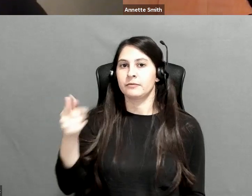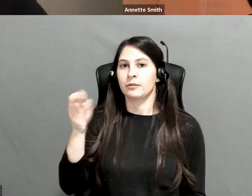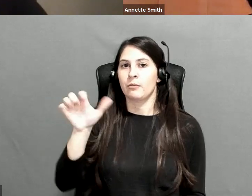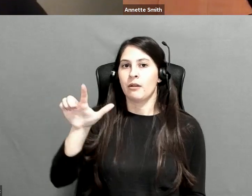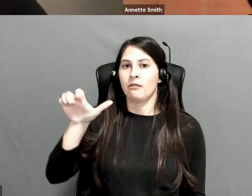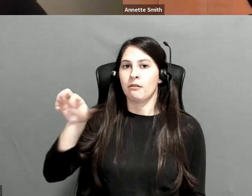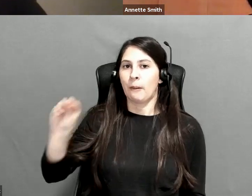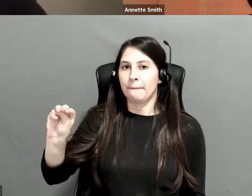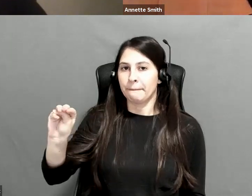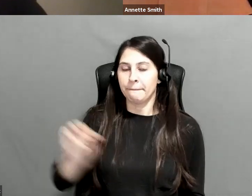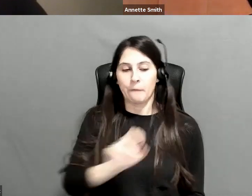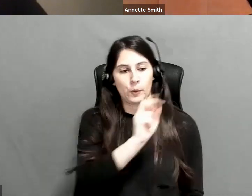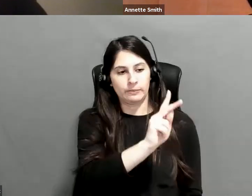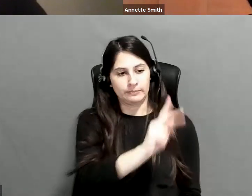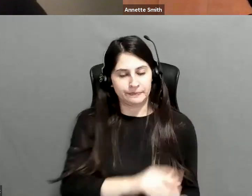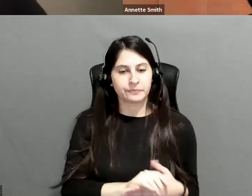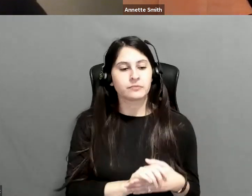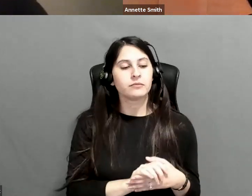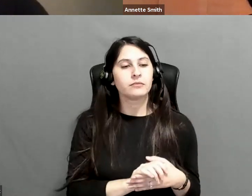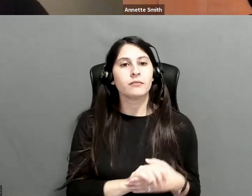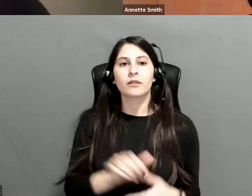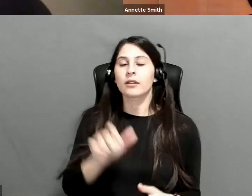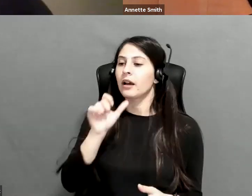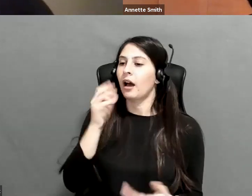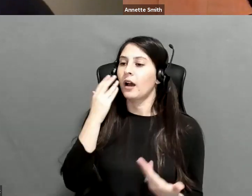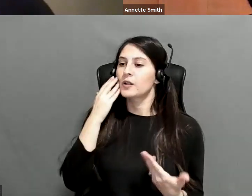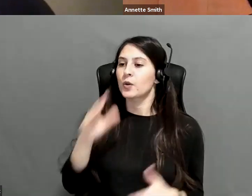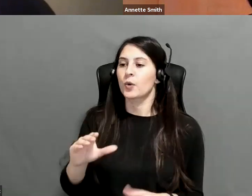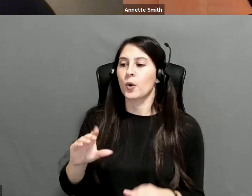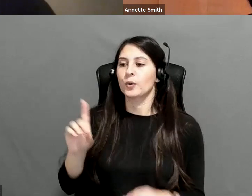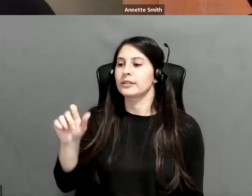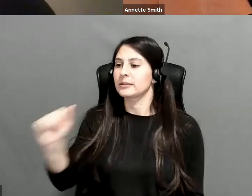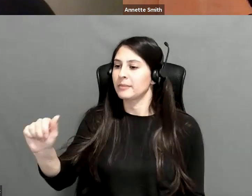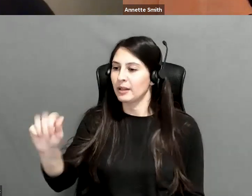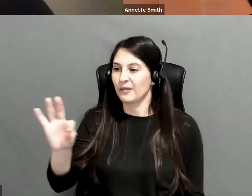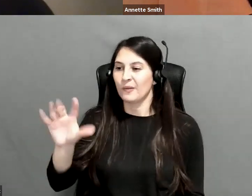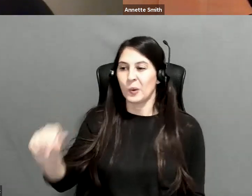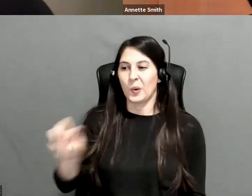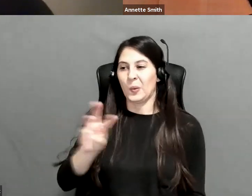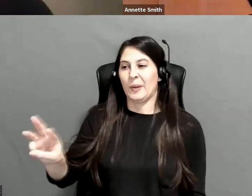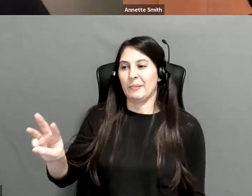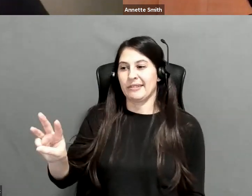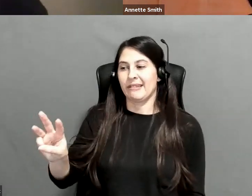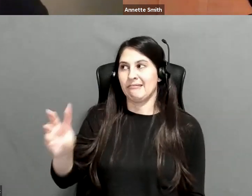SHIRA dot COLLIN SCHLTS GS at G mail .com. Okay.